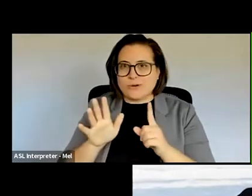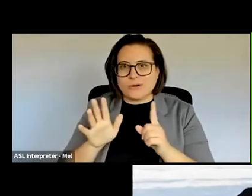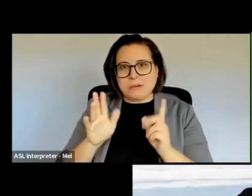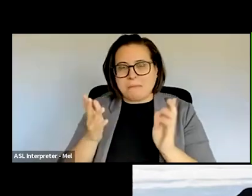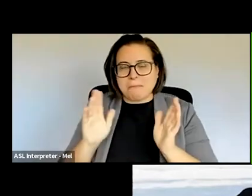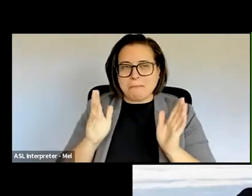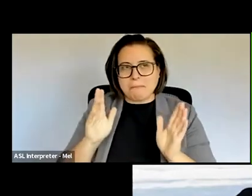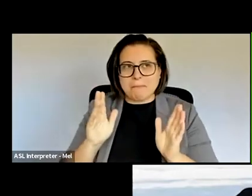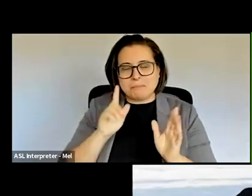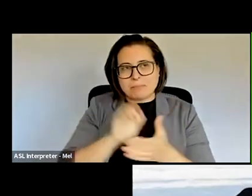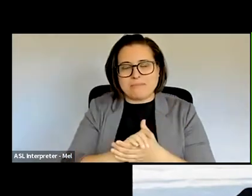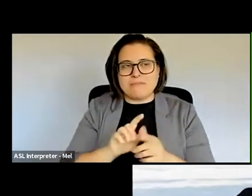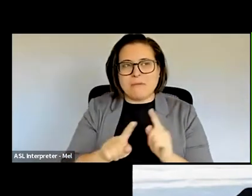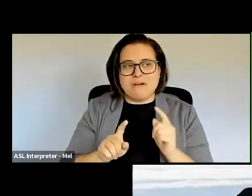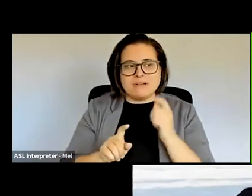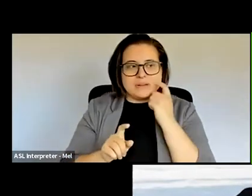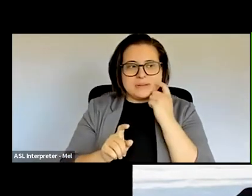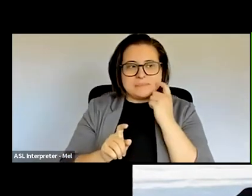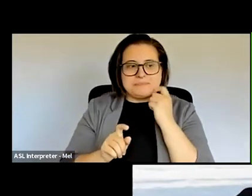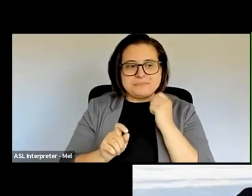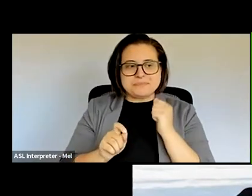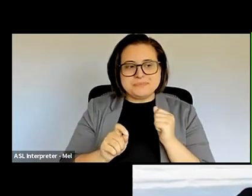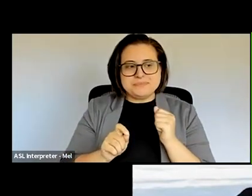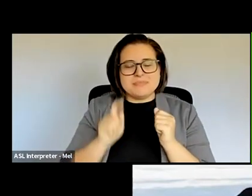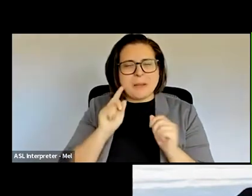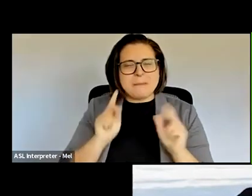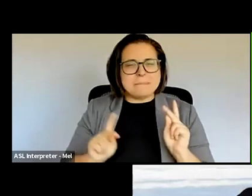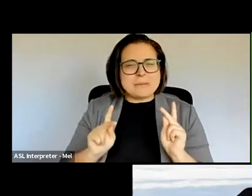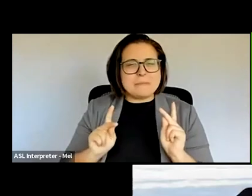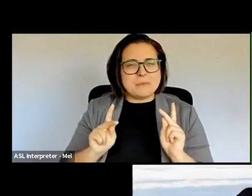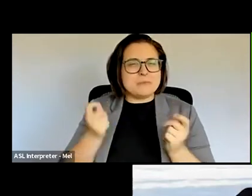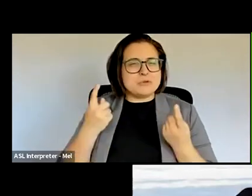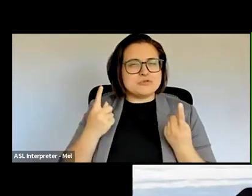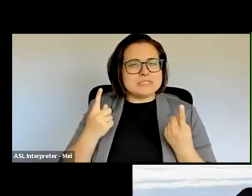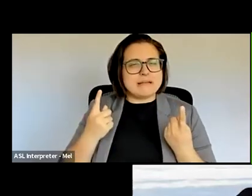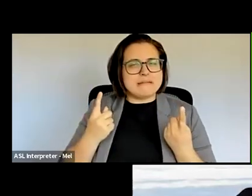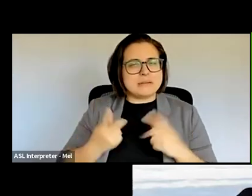I think it's coming to be understood that the AI systems are structured in a way